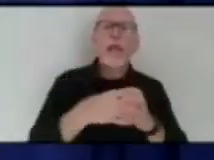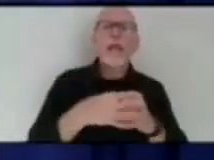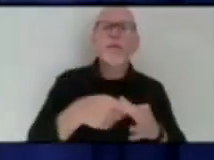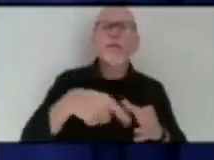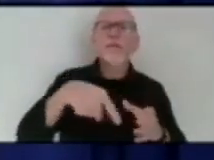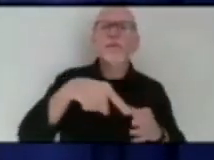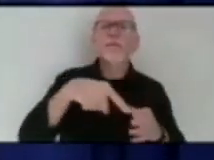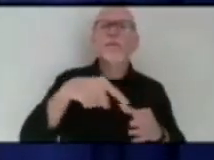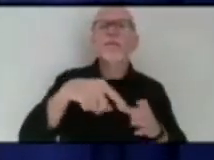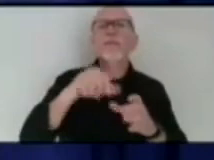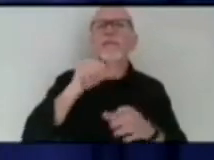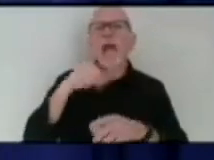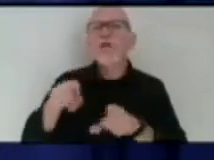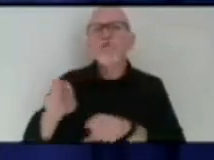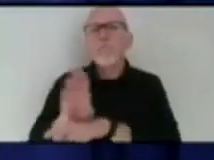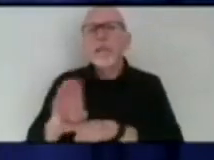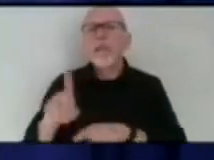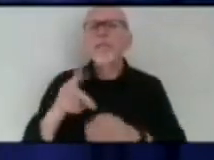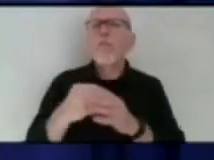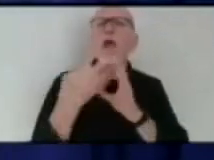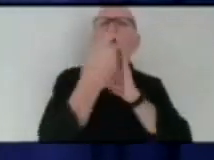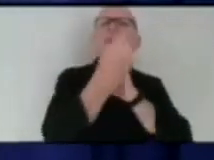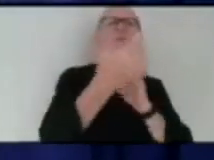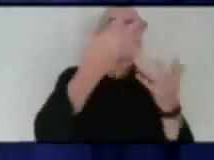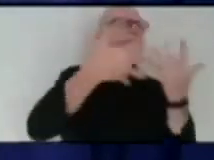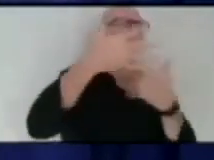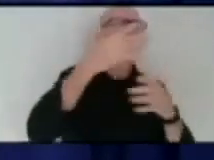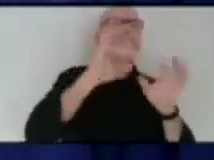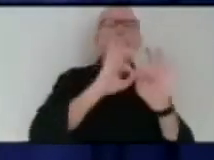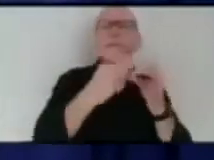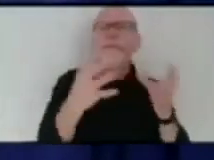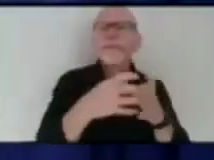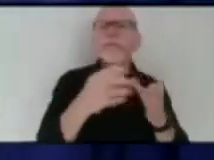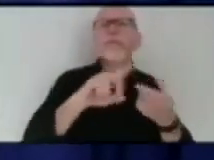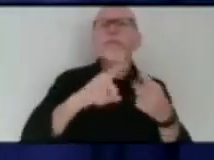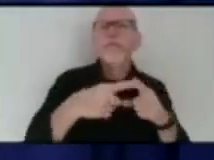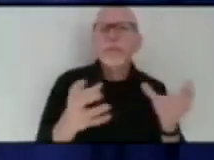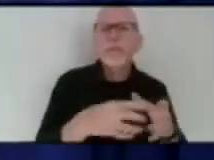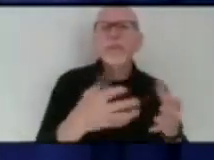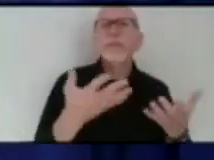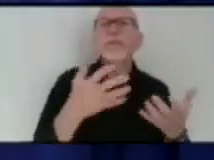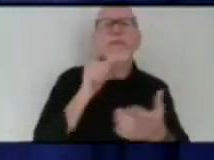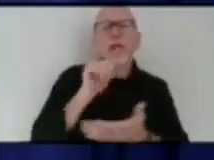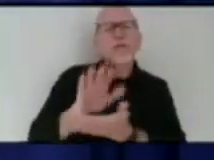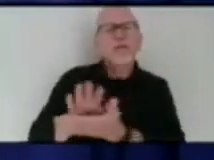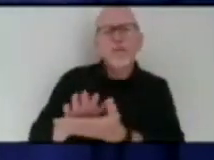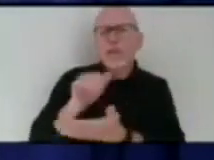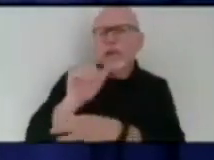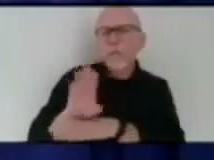outside of school, outside of areas that are complying. And that's why I